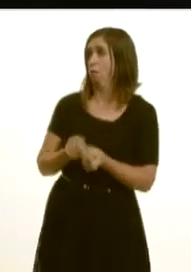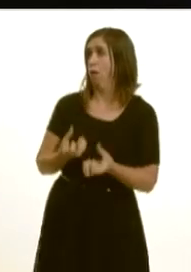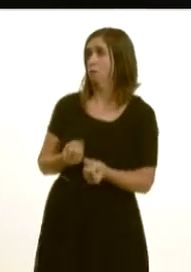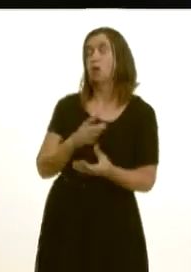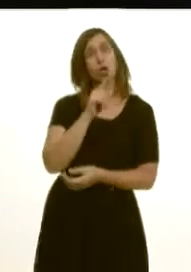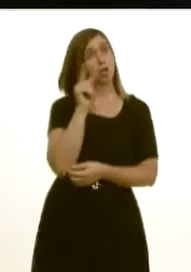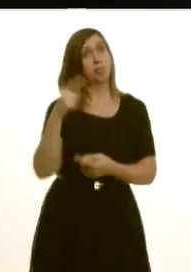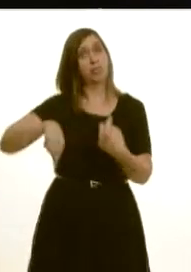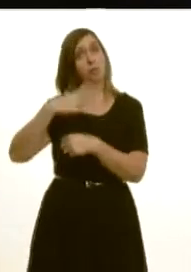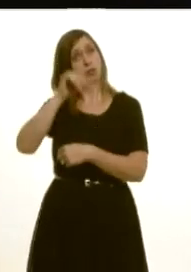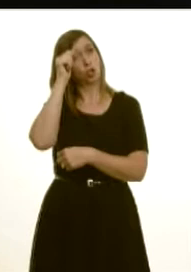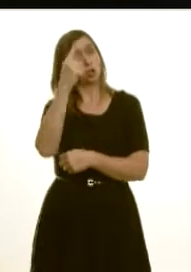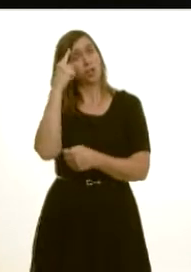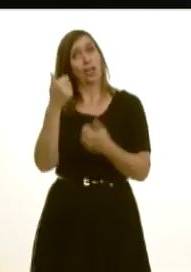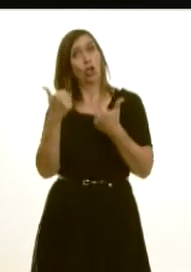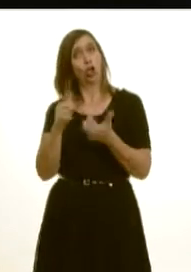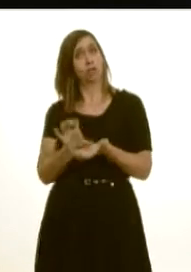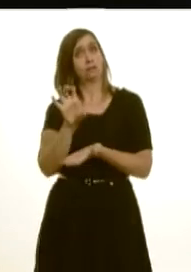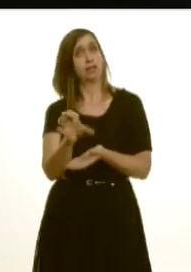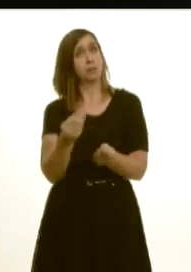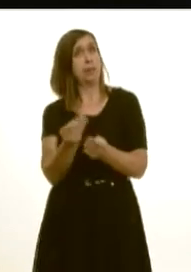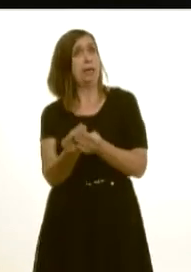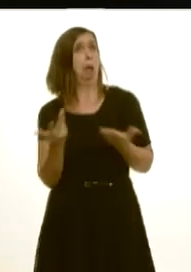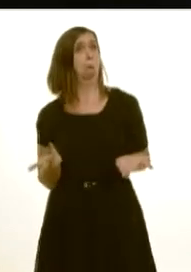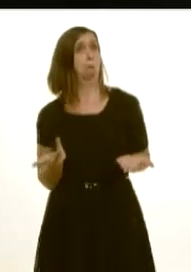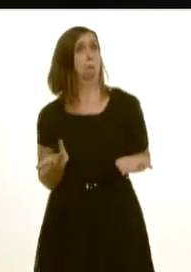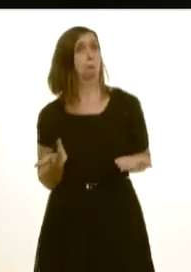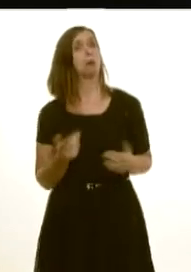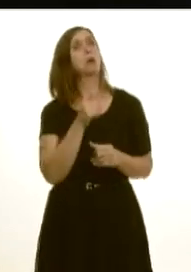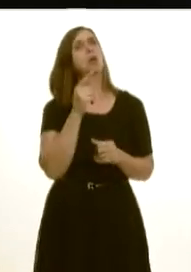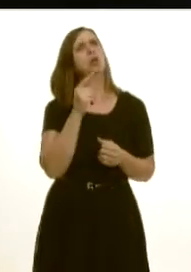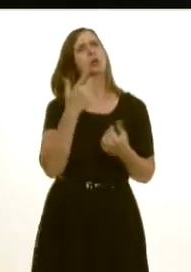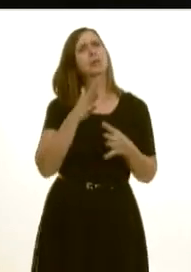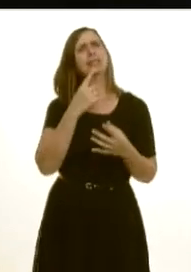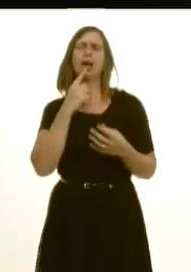this to be a good investment. You also mentioned that mitigation measures would be introduced